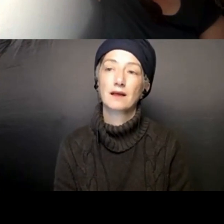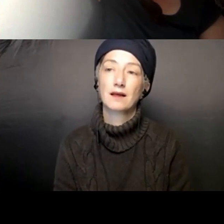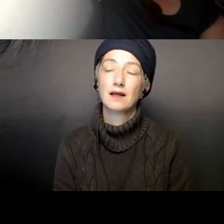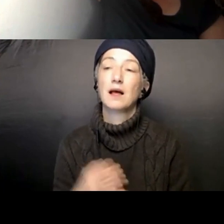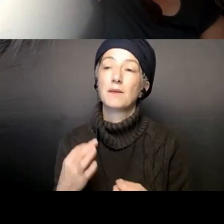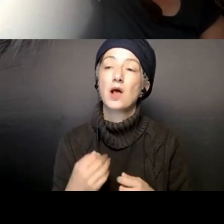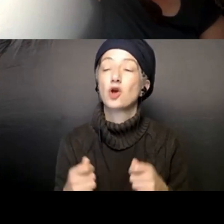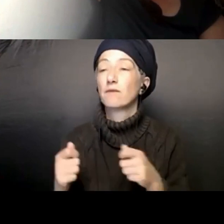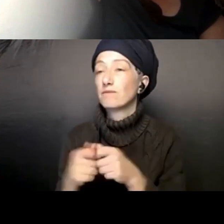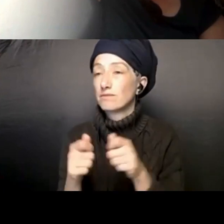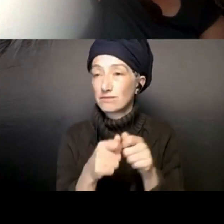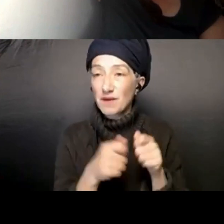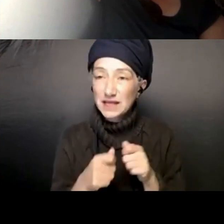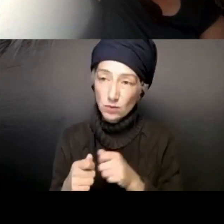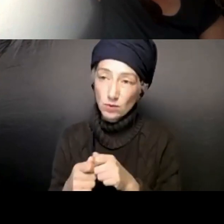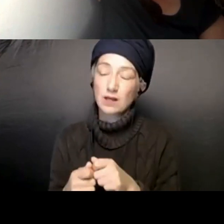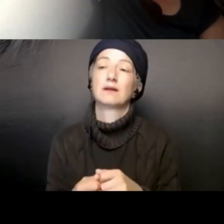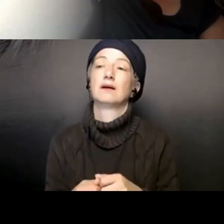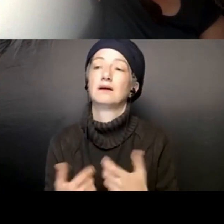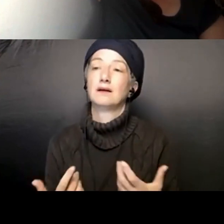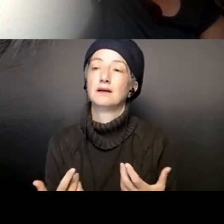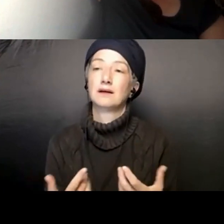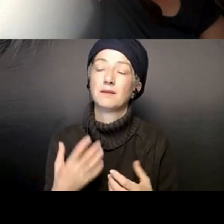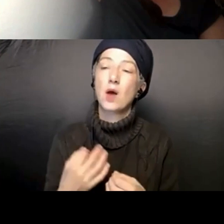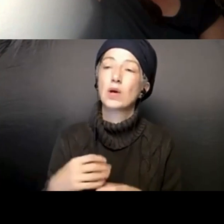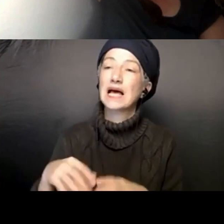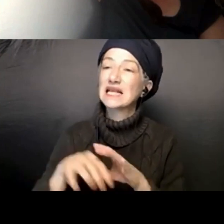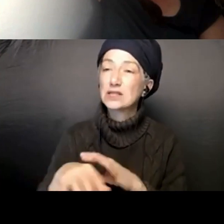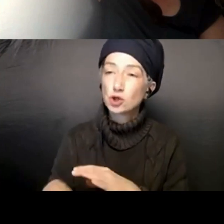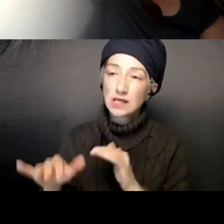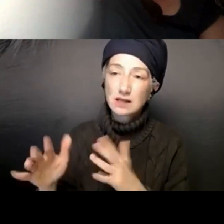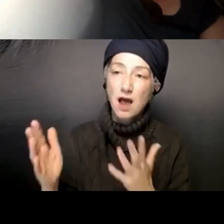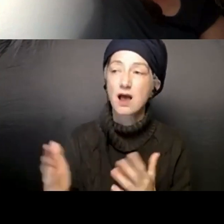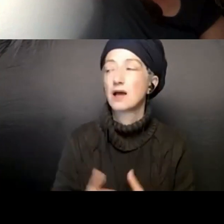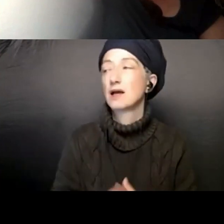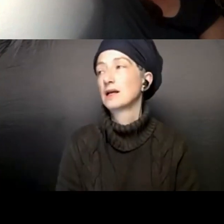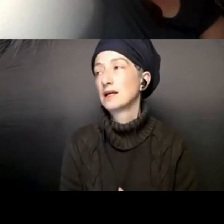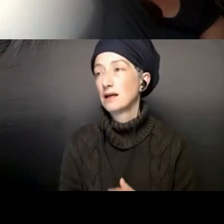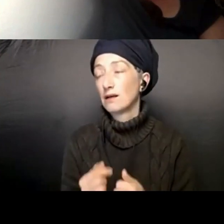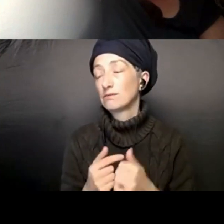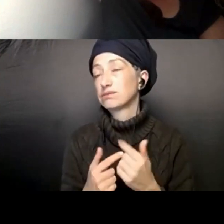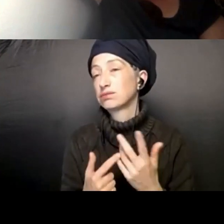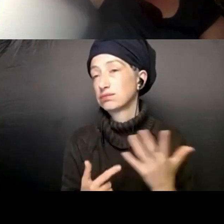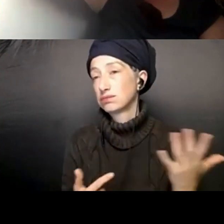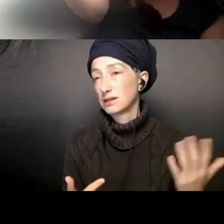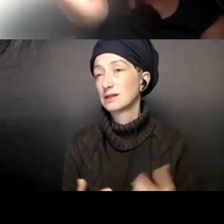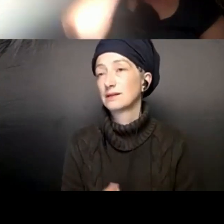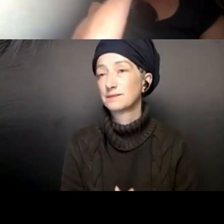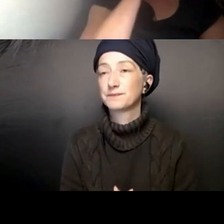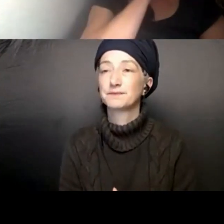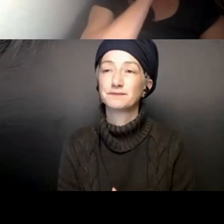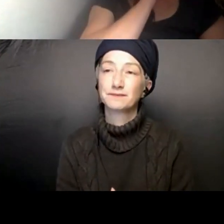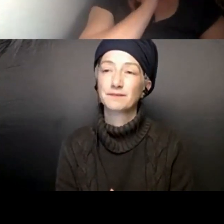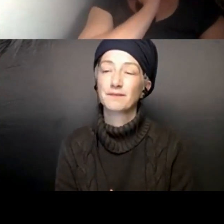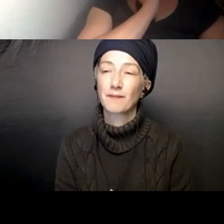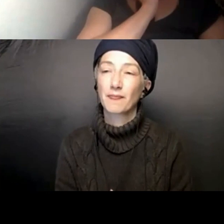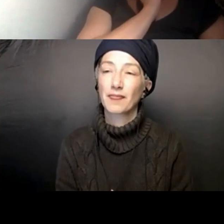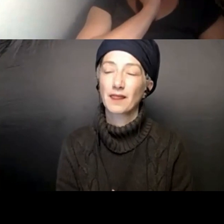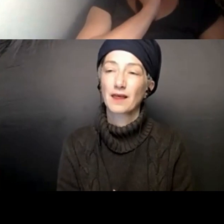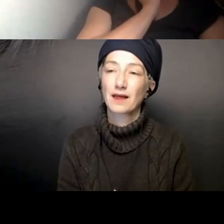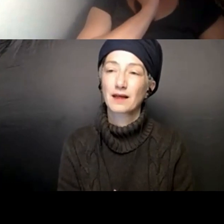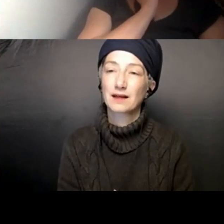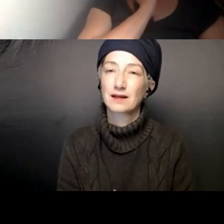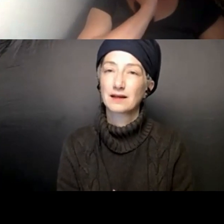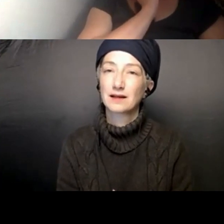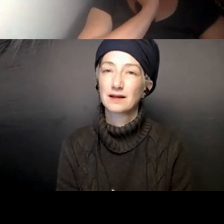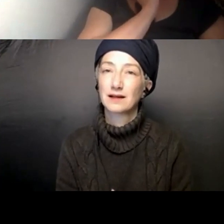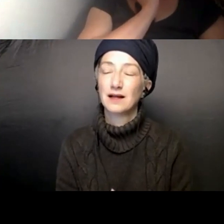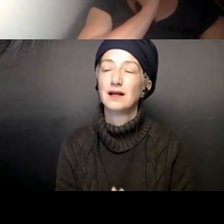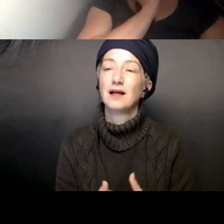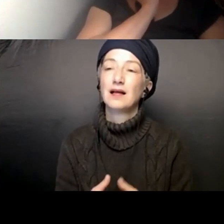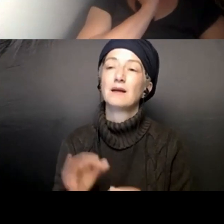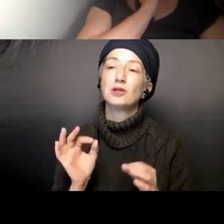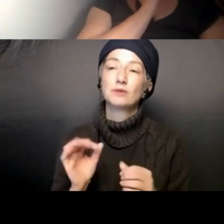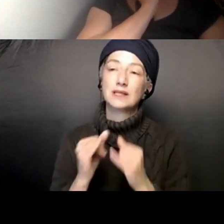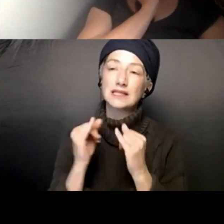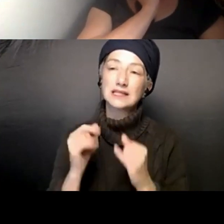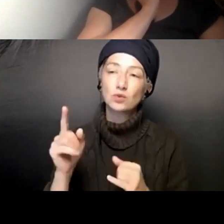and resources and things that comes with besides money when working with certain people or certain institutions.